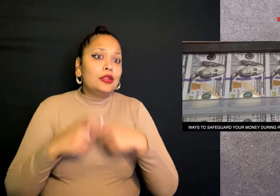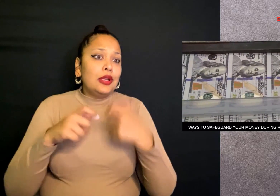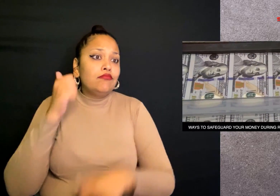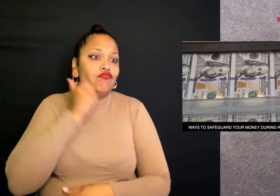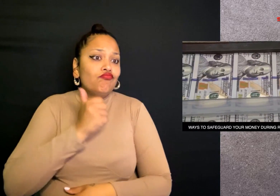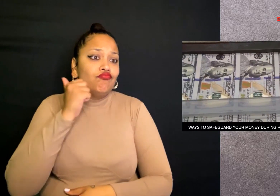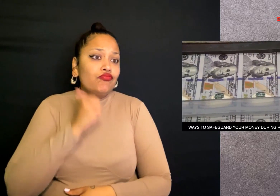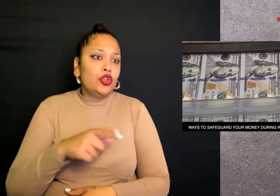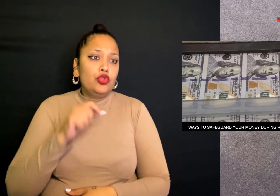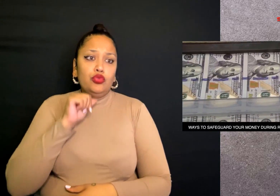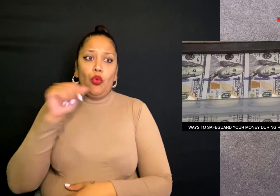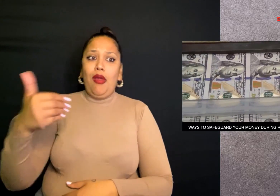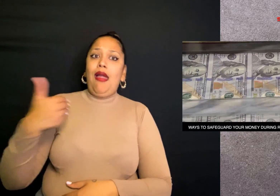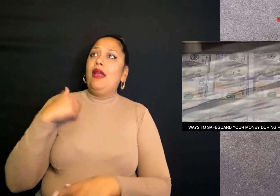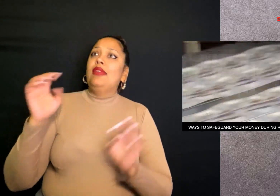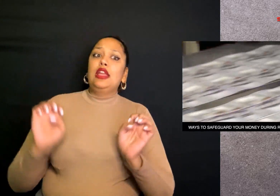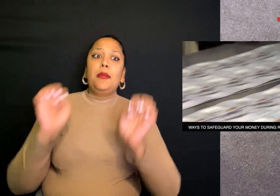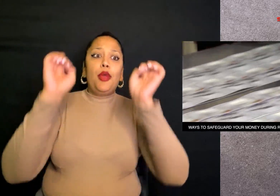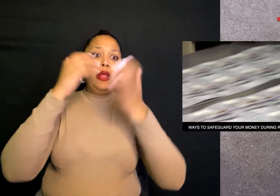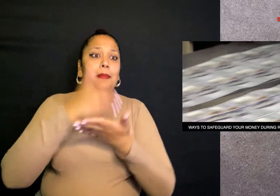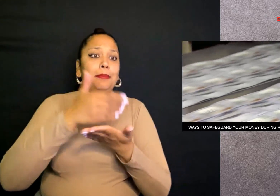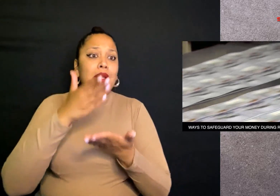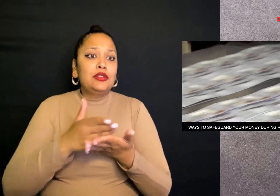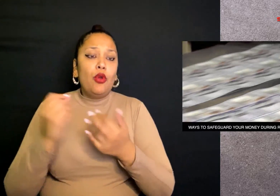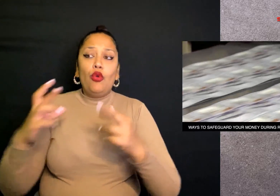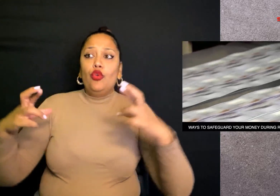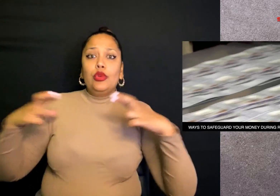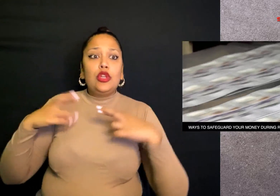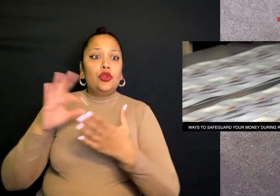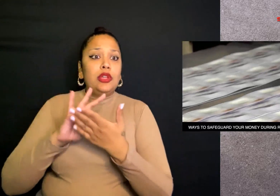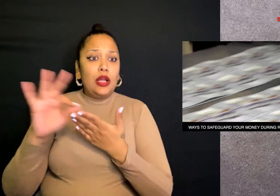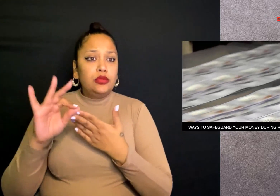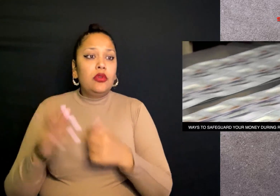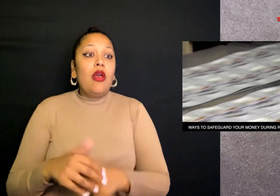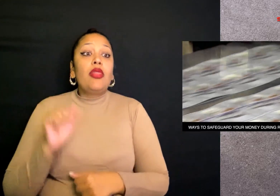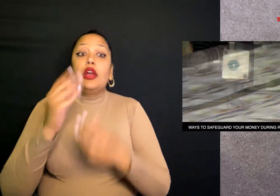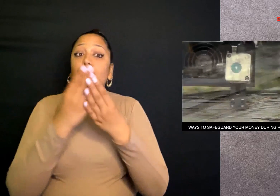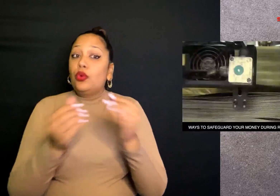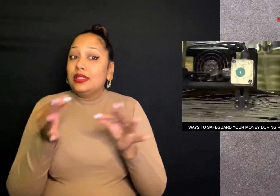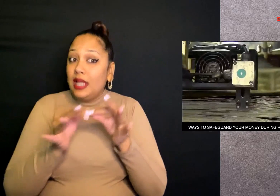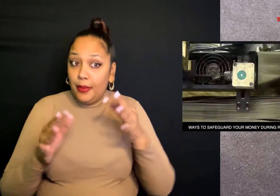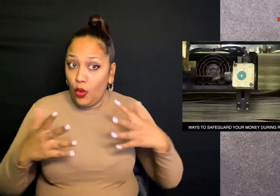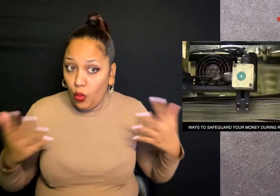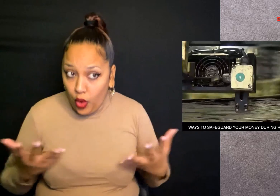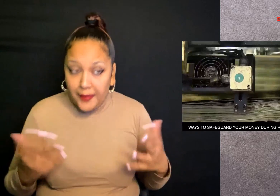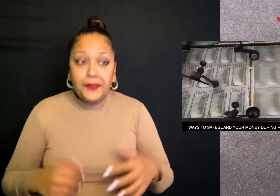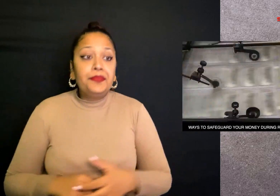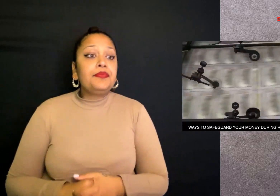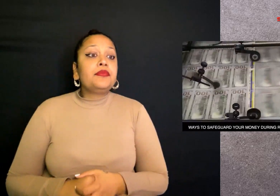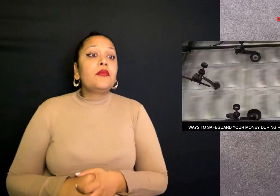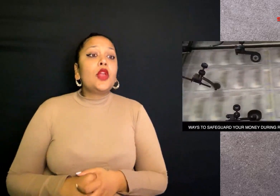you are someone who lives paycheck to paycheck or you don't have an emergency fund or retirement